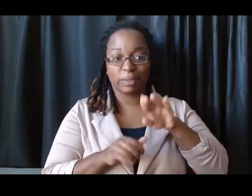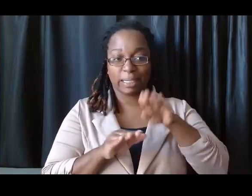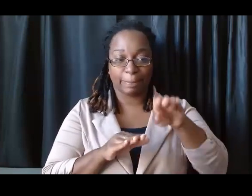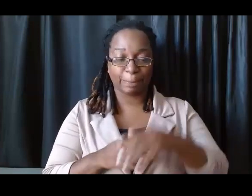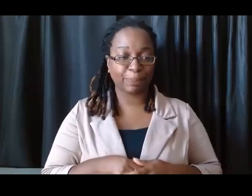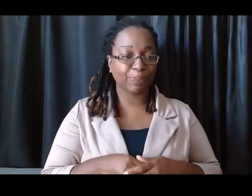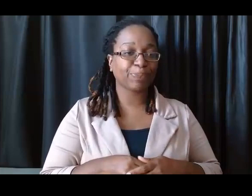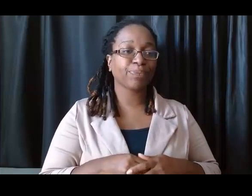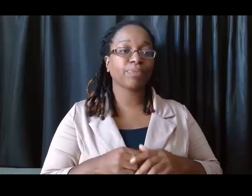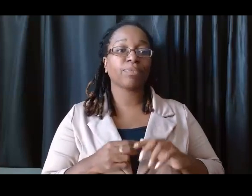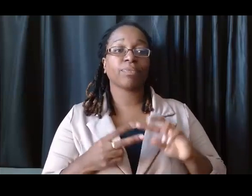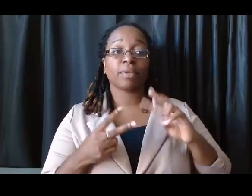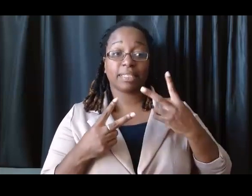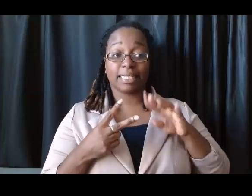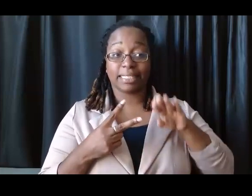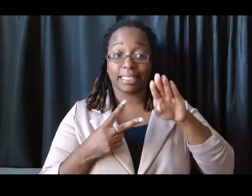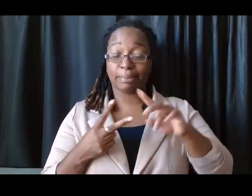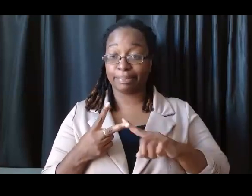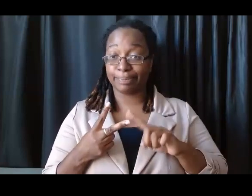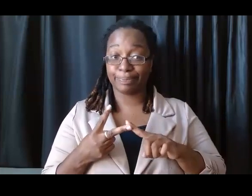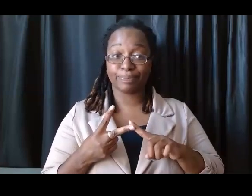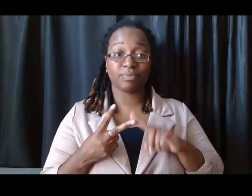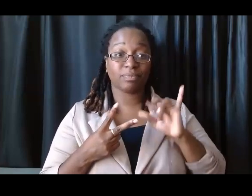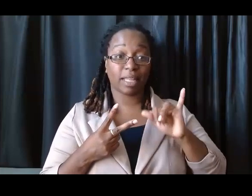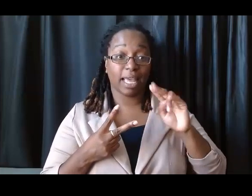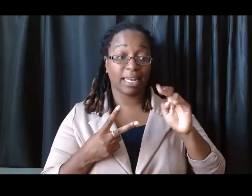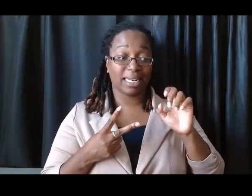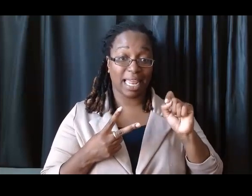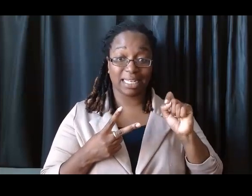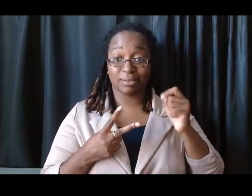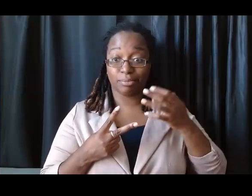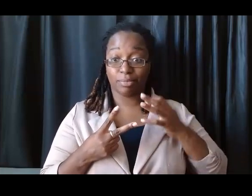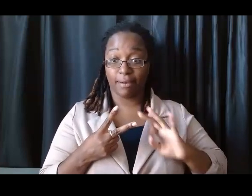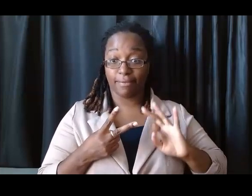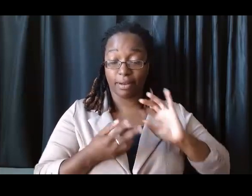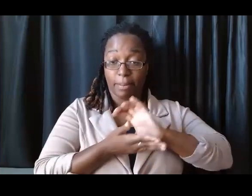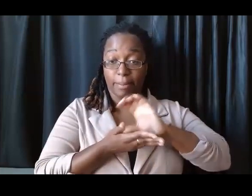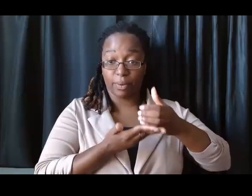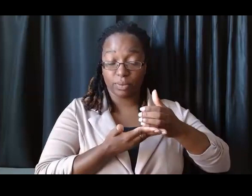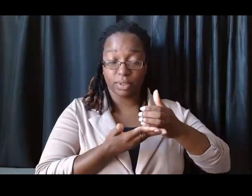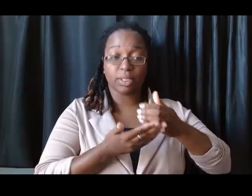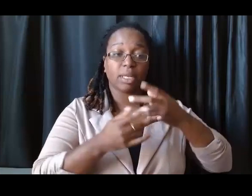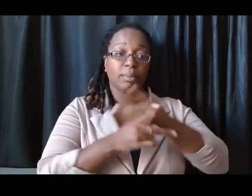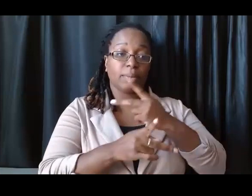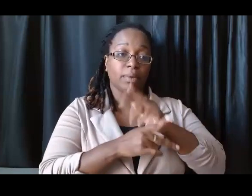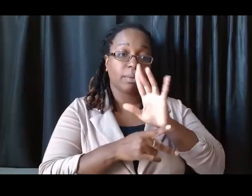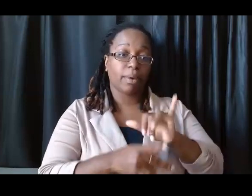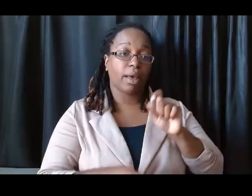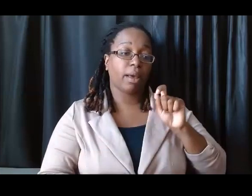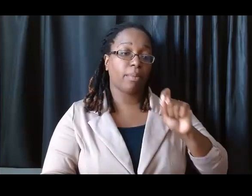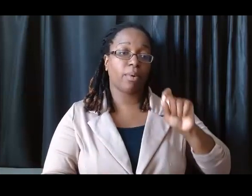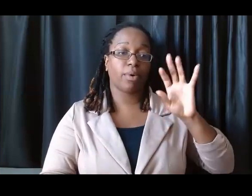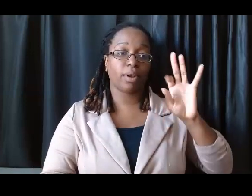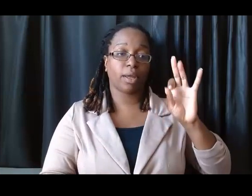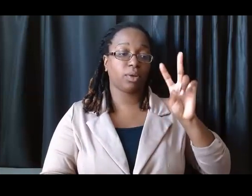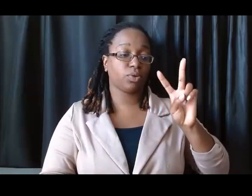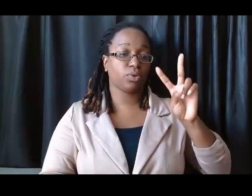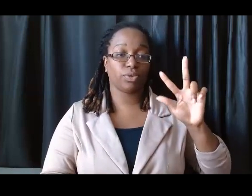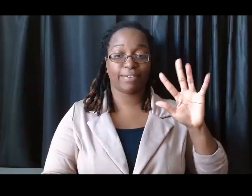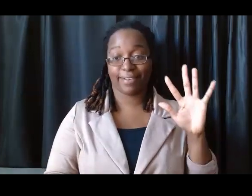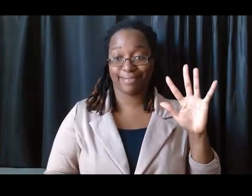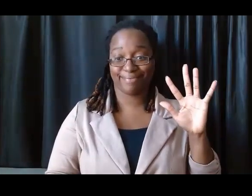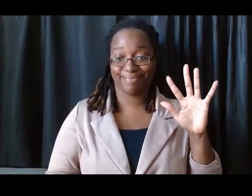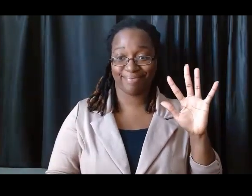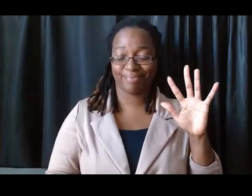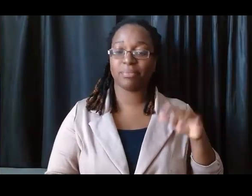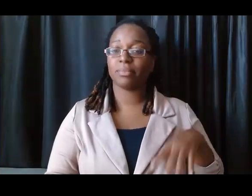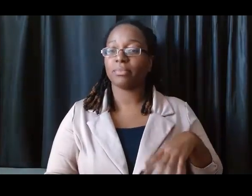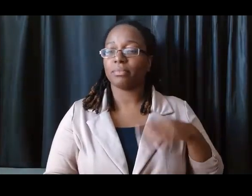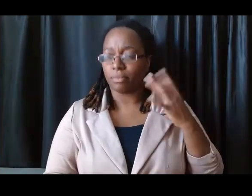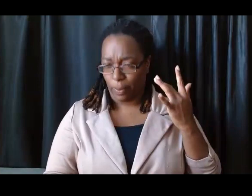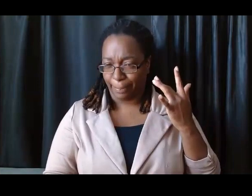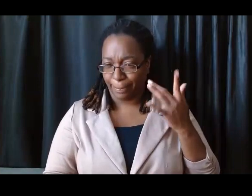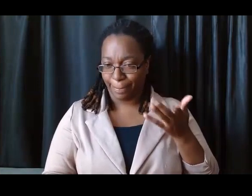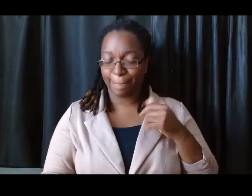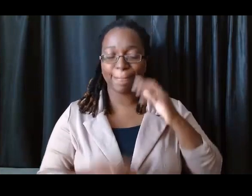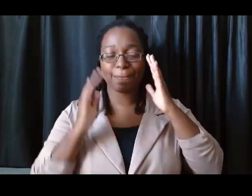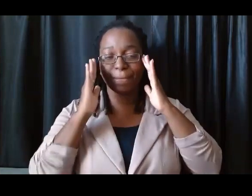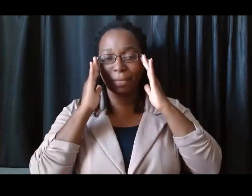Step 2, we take that net profit and we multiply it by .9235. The reason that we do that is because